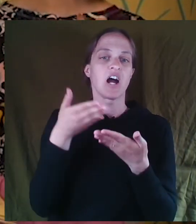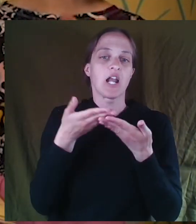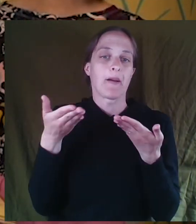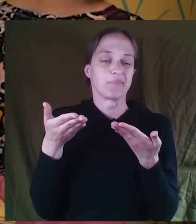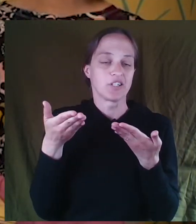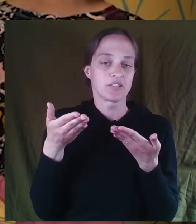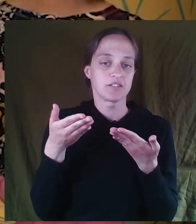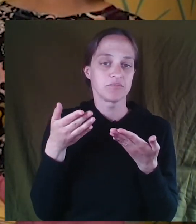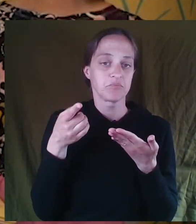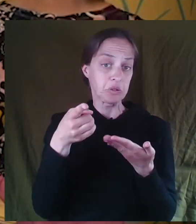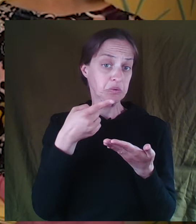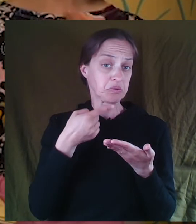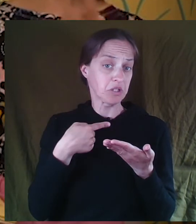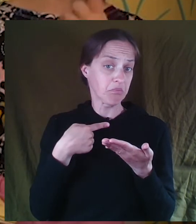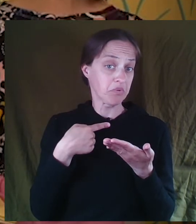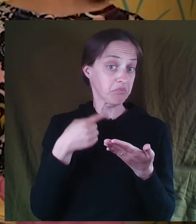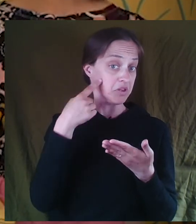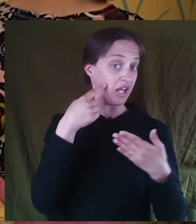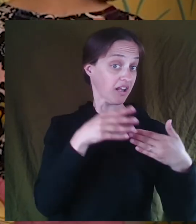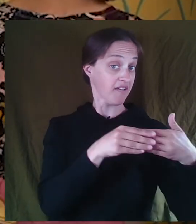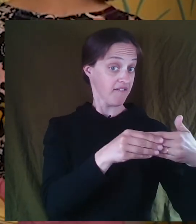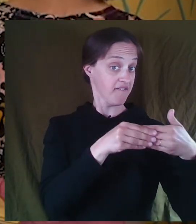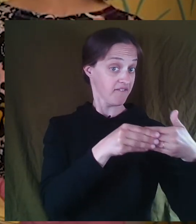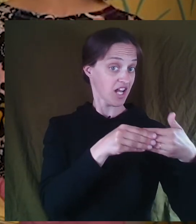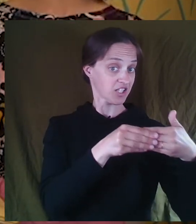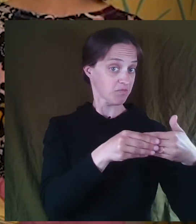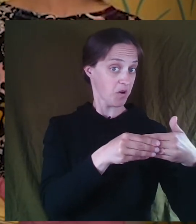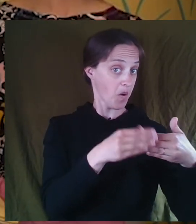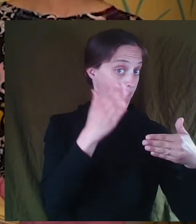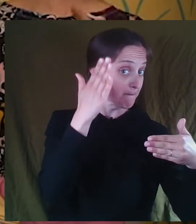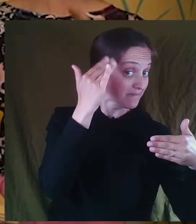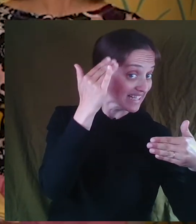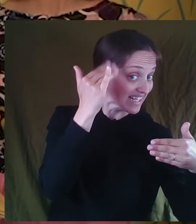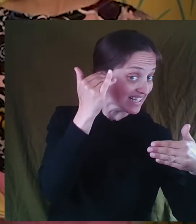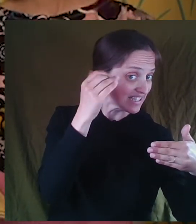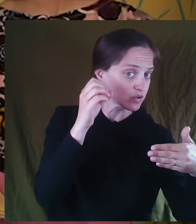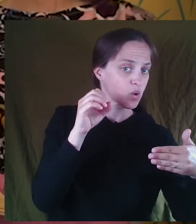and you're gonna say I think this is flexible because,